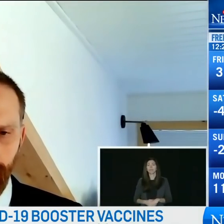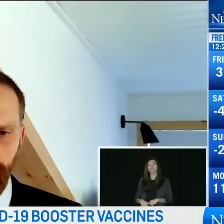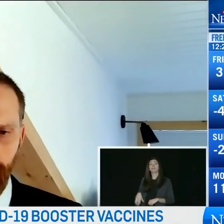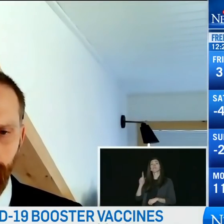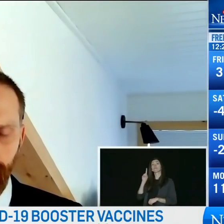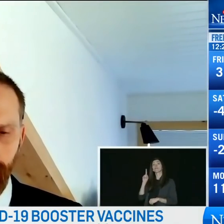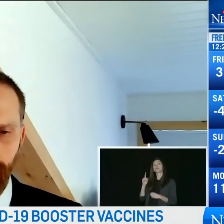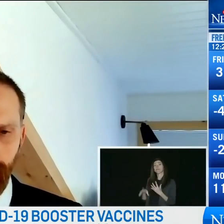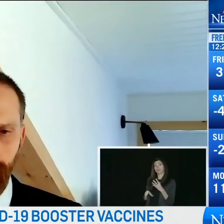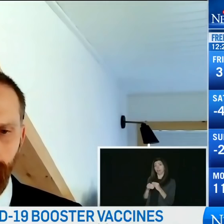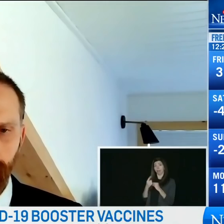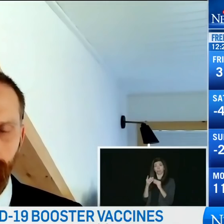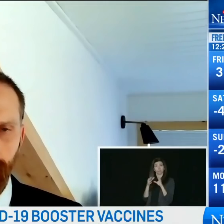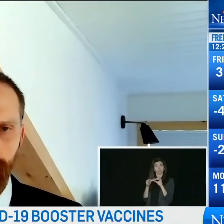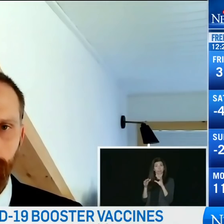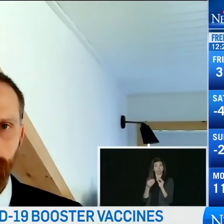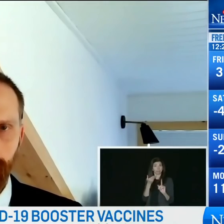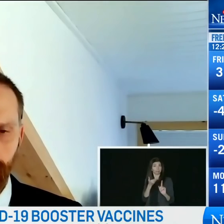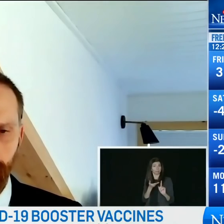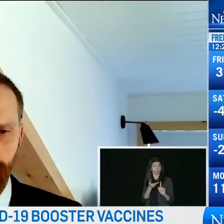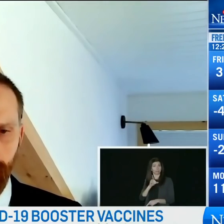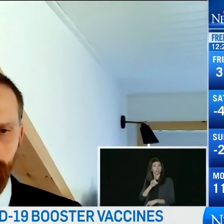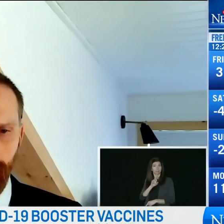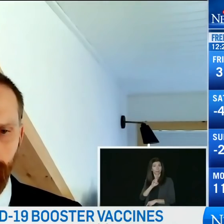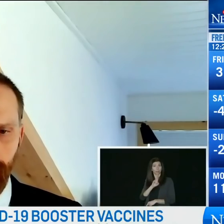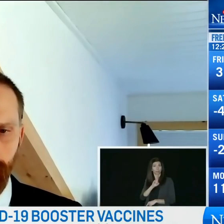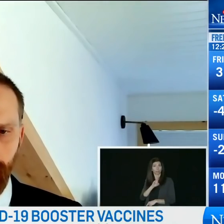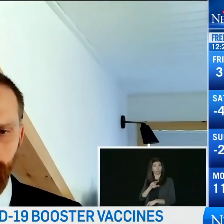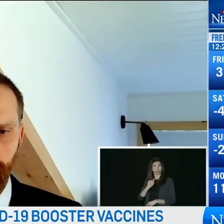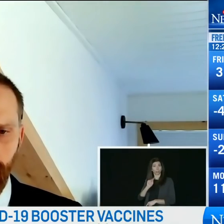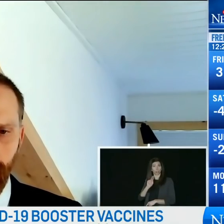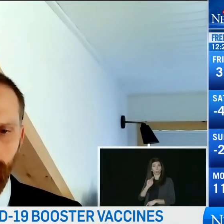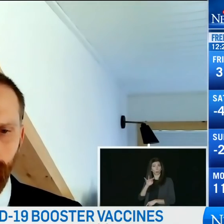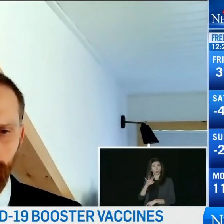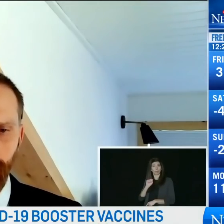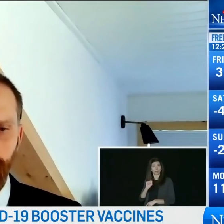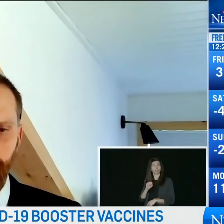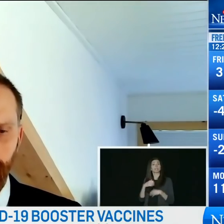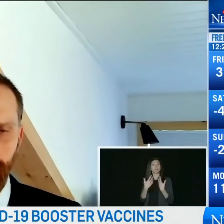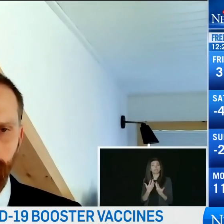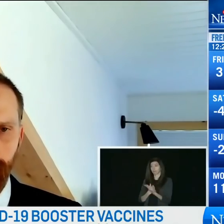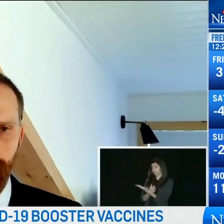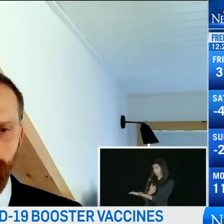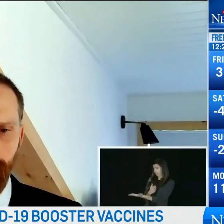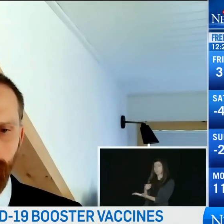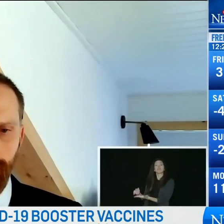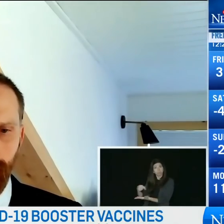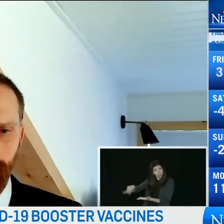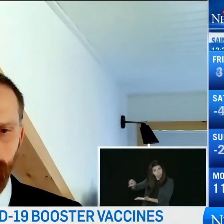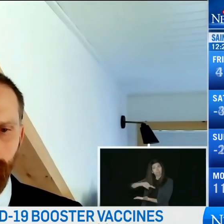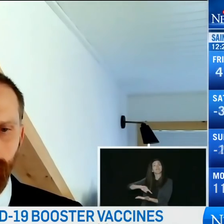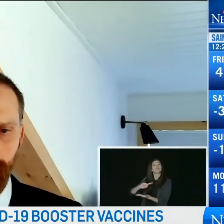SORRY, GO AHEAD. Reporter: ONE MORE POINT TO ADD IN ADDITION TO Dr. TAM'S COMMENTS. YOU KNOW, SOMETHING ELSE THAT